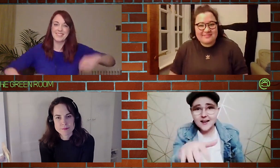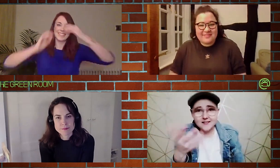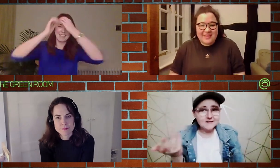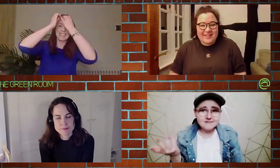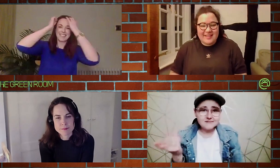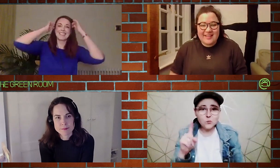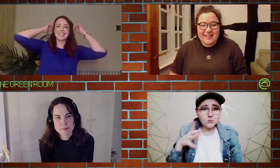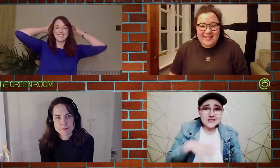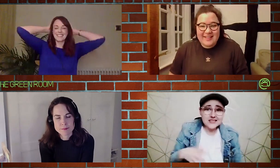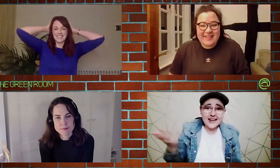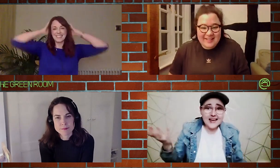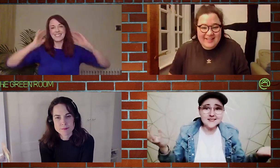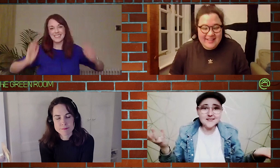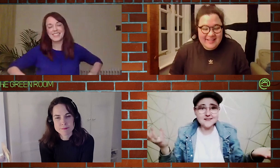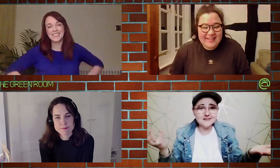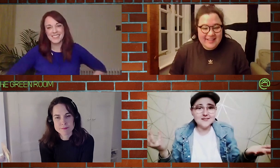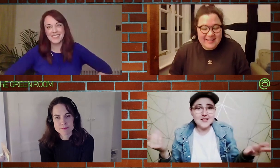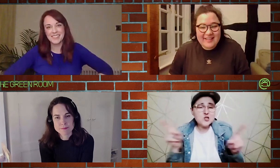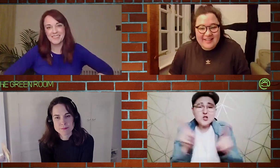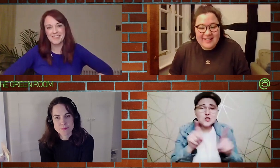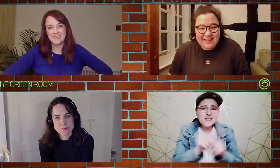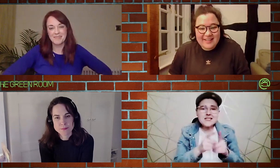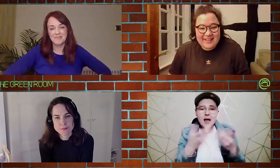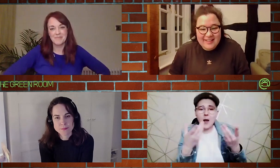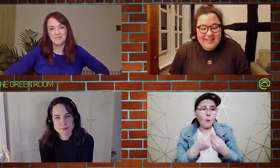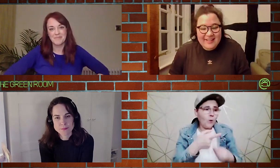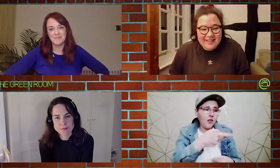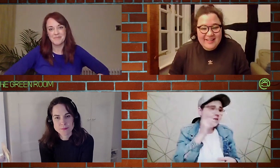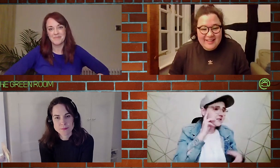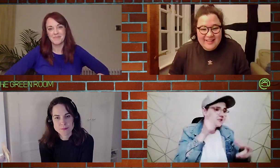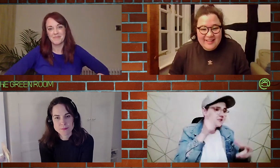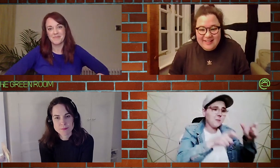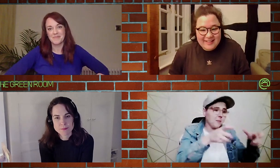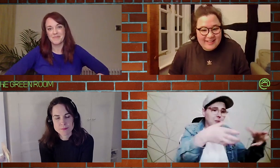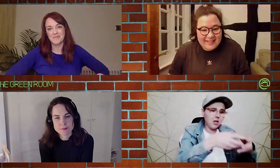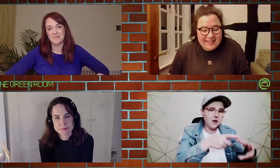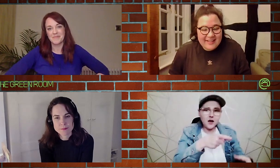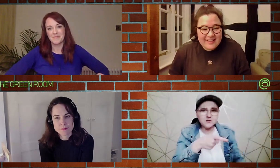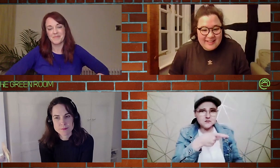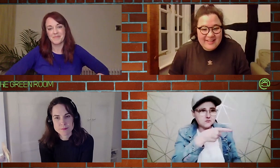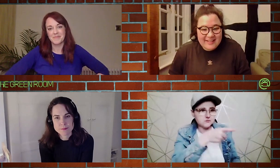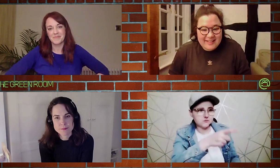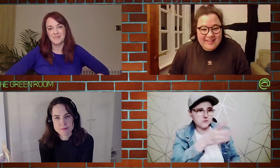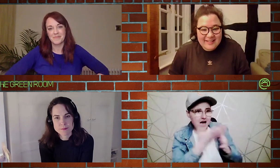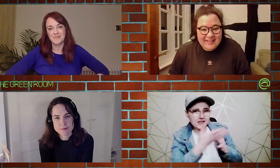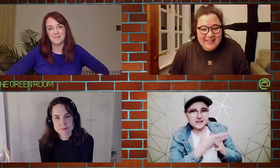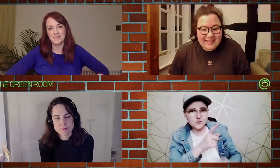Just ask. Anybody can do this. All you need to do is ask people what they need.